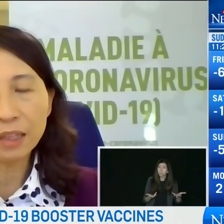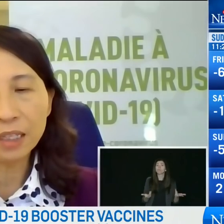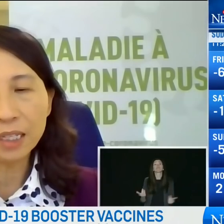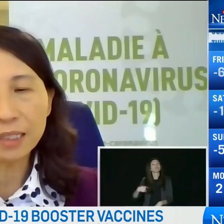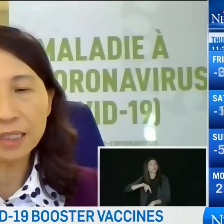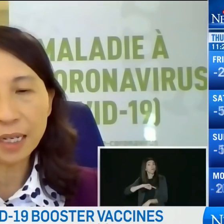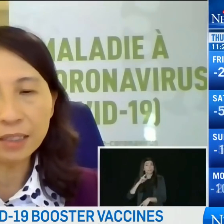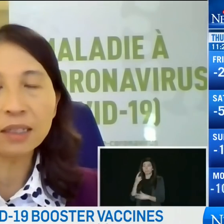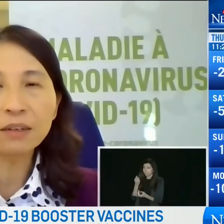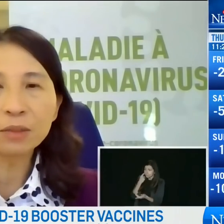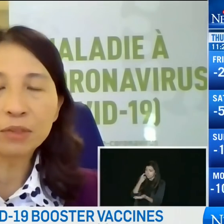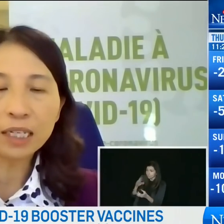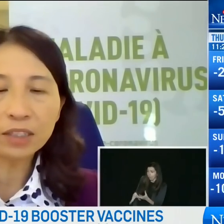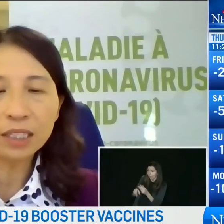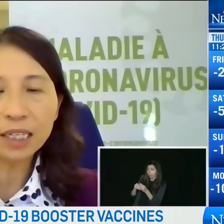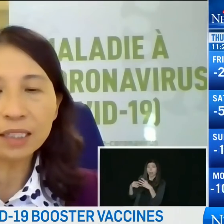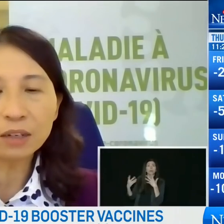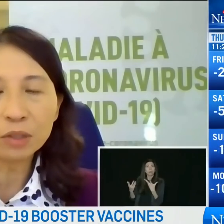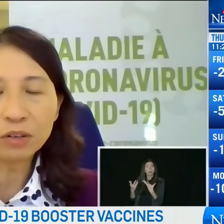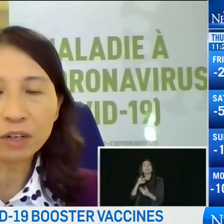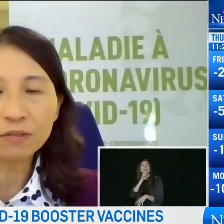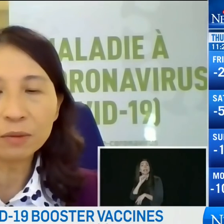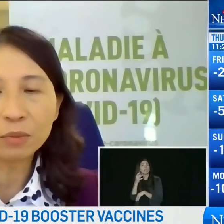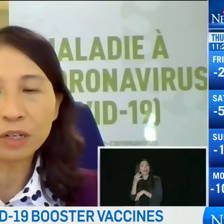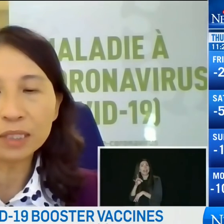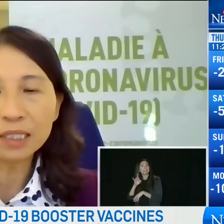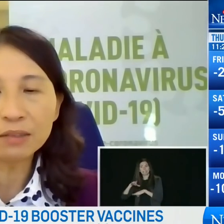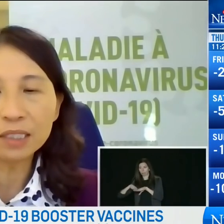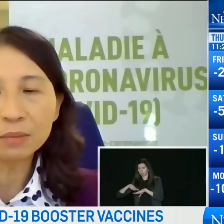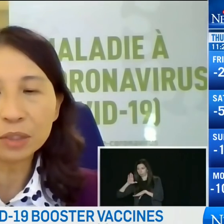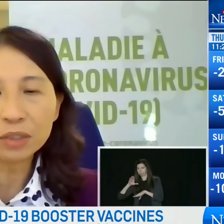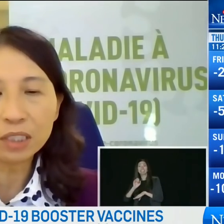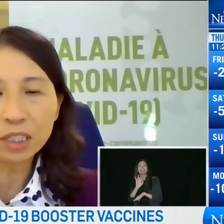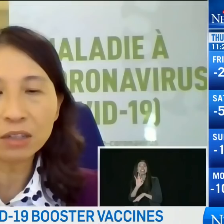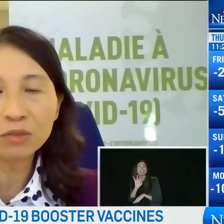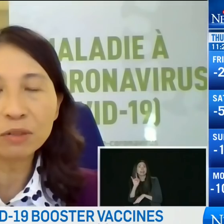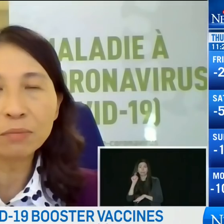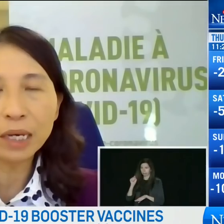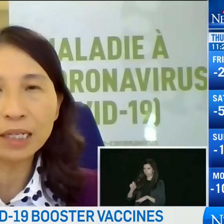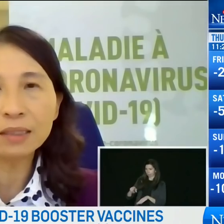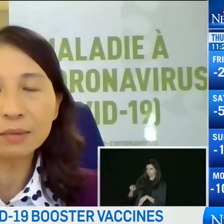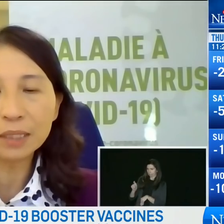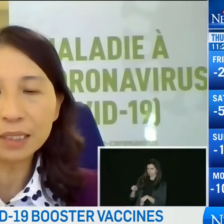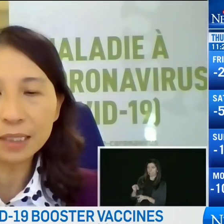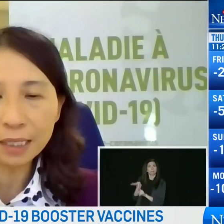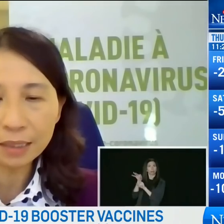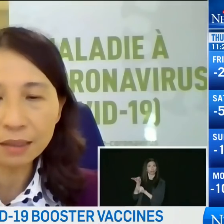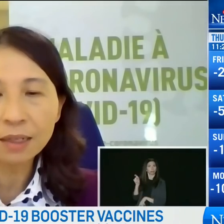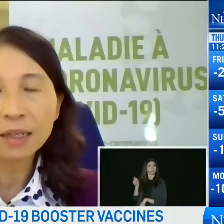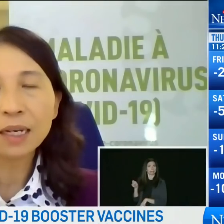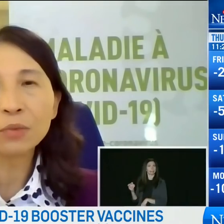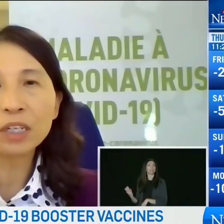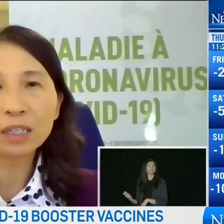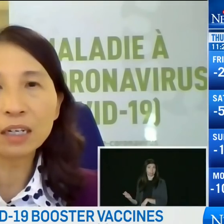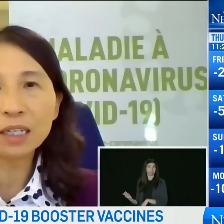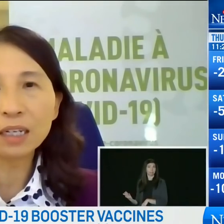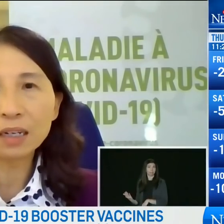OVER THE AGE OF 18 TO ADULTS. I THINK THE EXTENT.